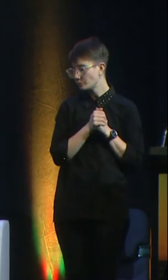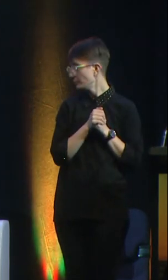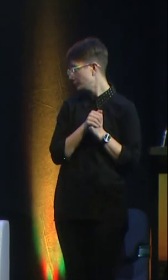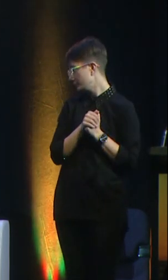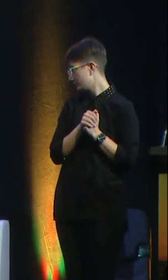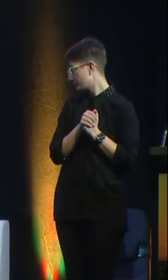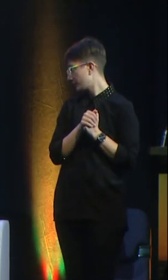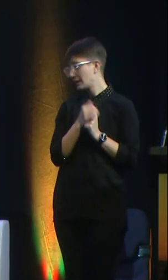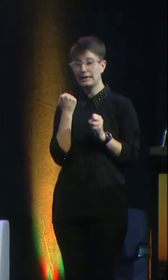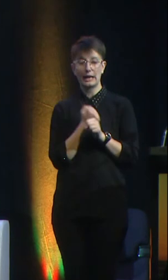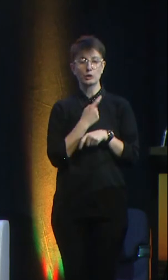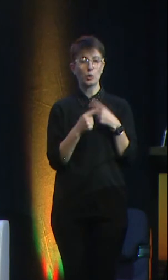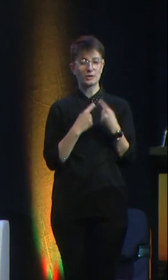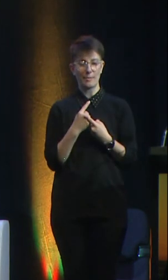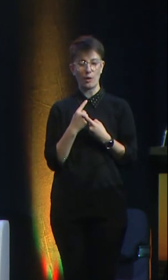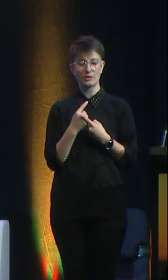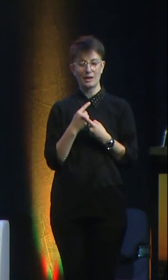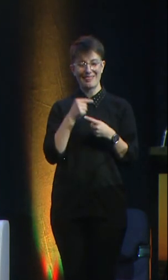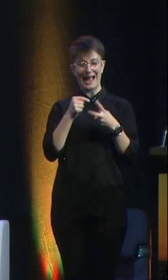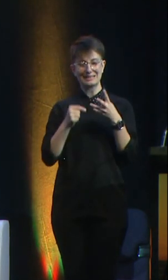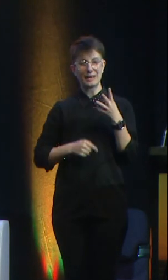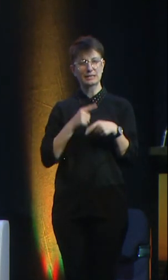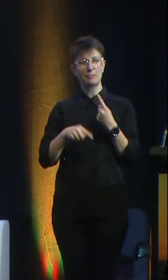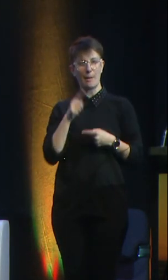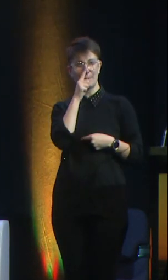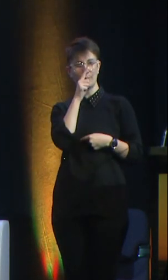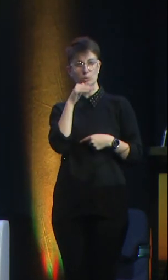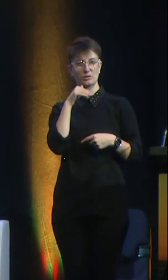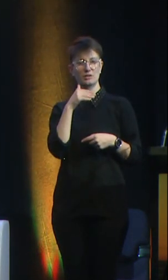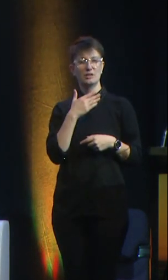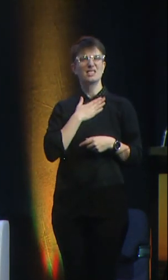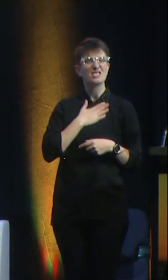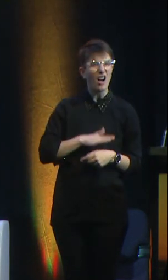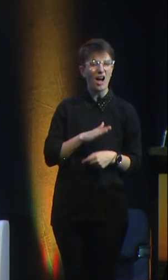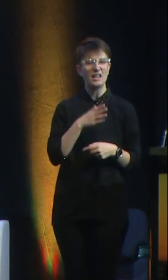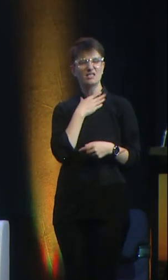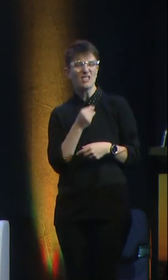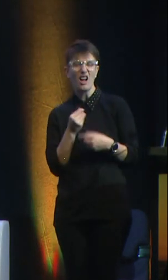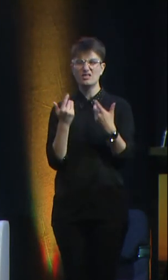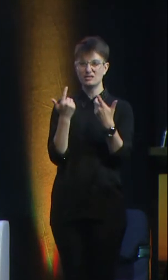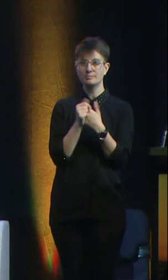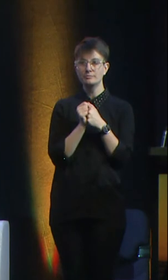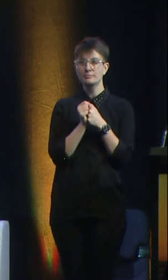of people's desires around sustainability, having fantastic jobs, maintaining and improving